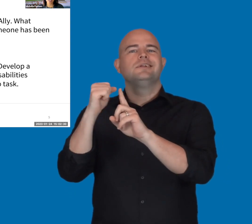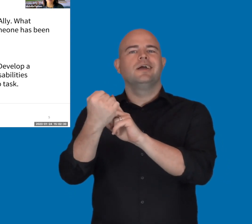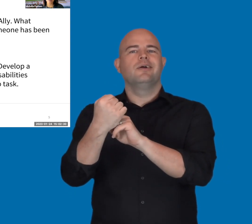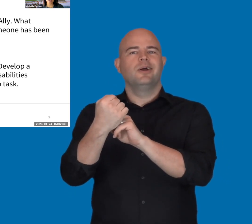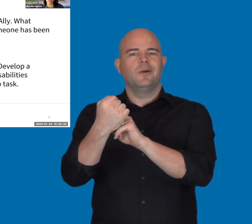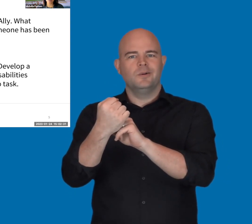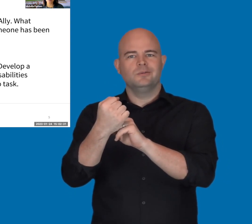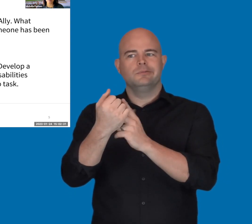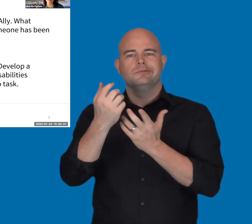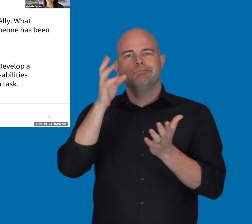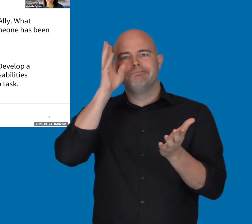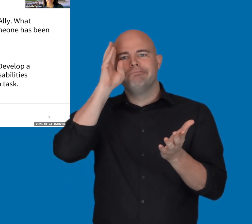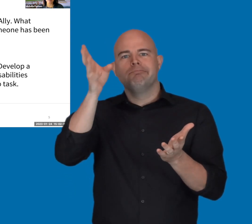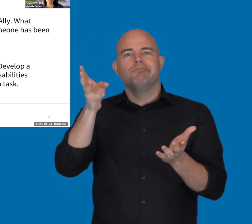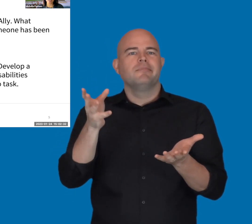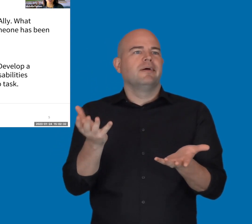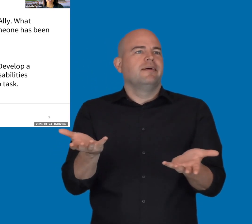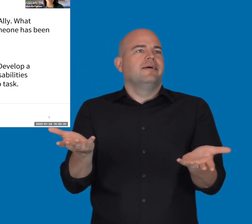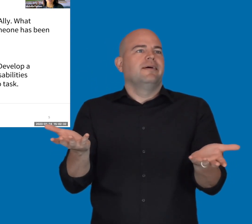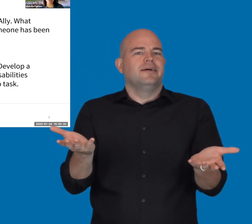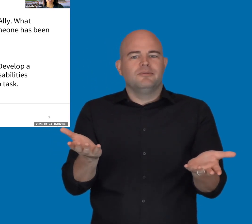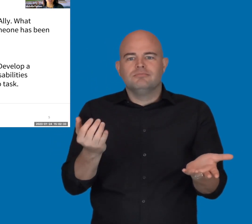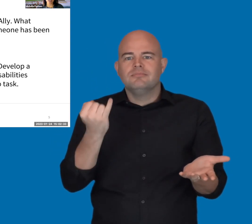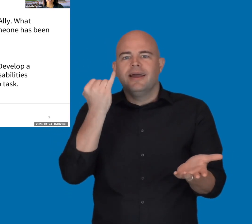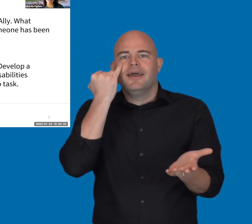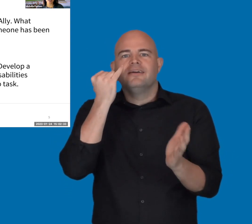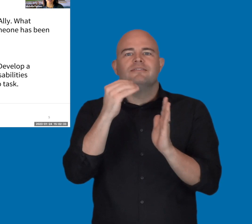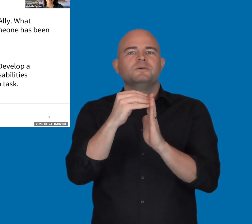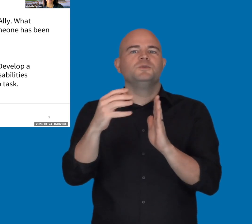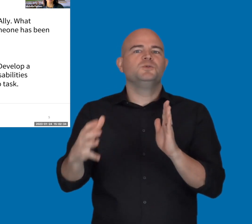on campus and, you know, what that looks like on campus.